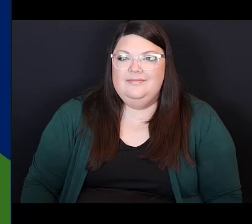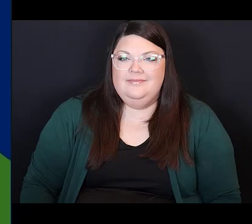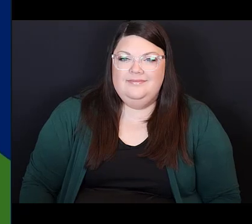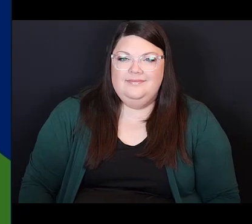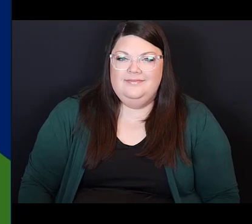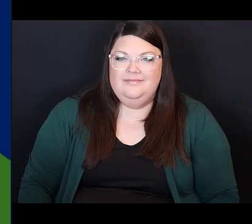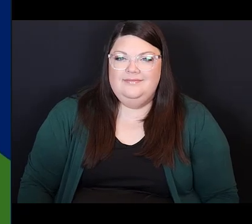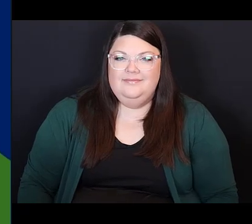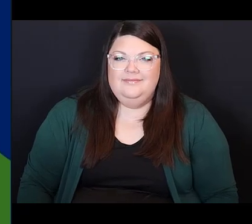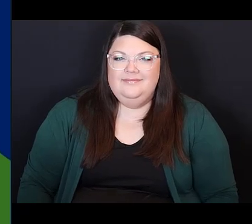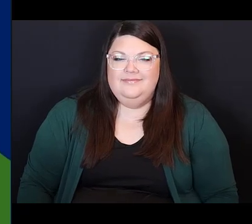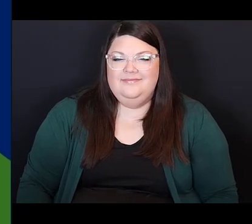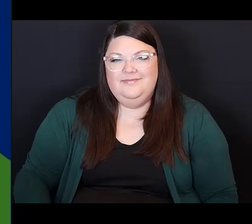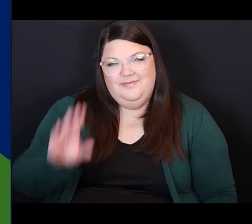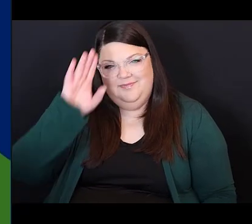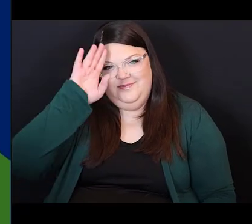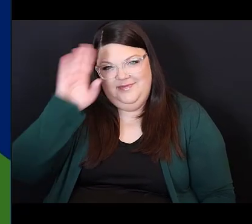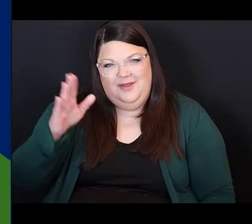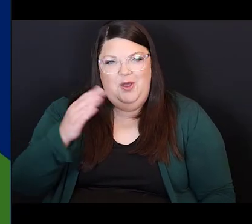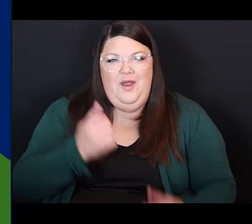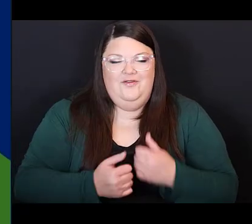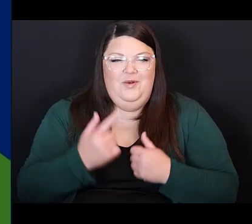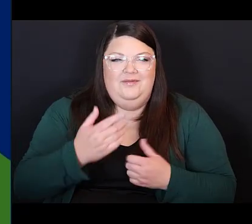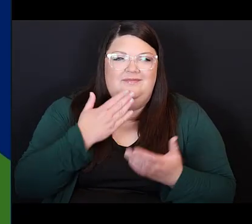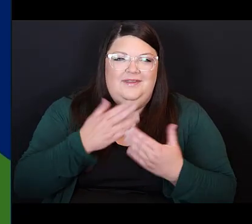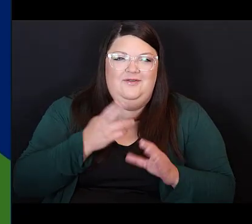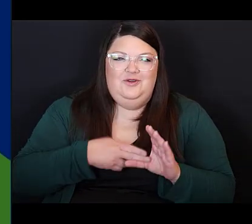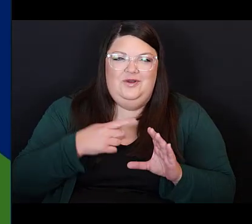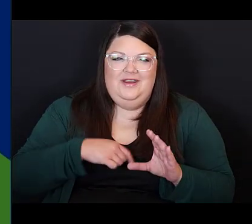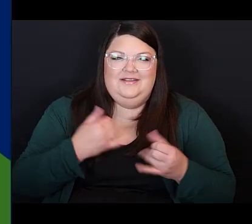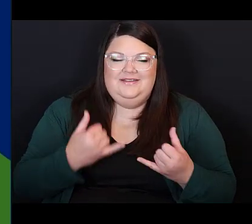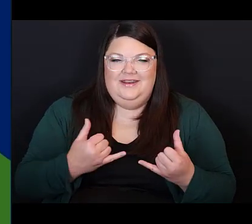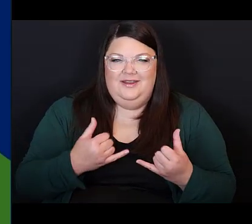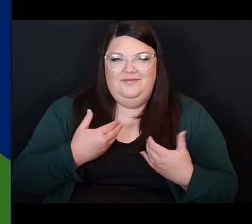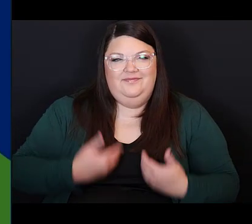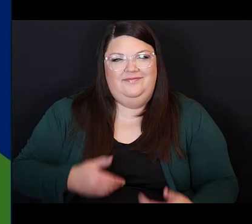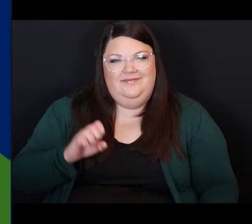[Emily Appel-Newby] Hello everyone and thank you for joining us today. My name is